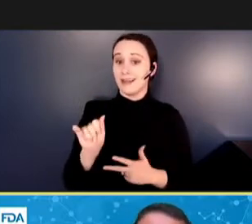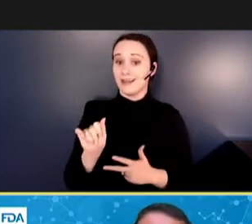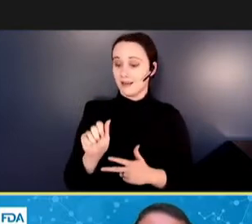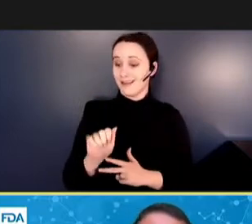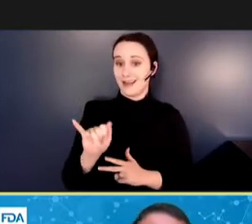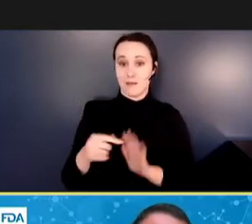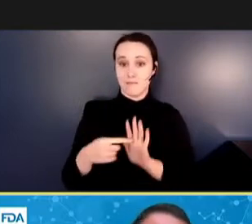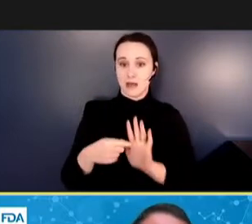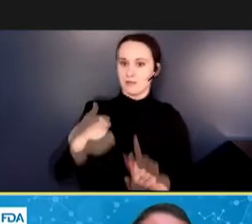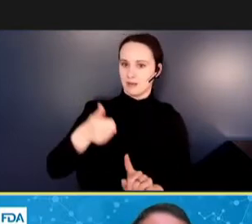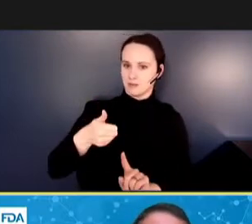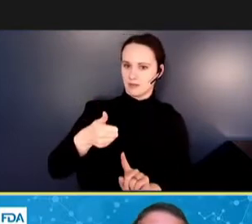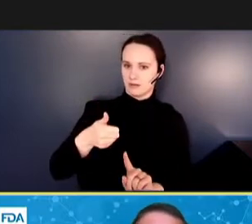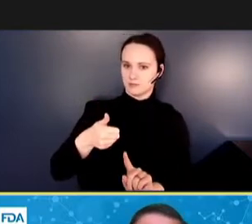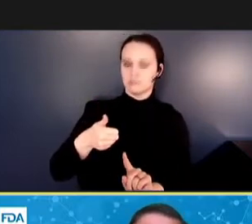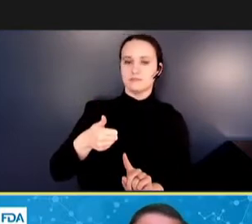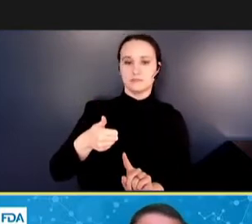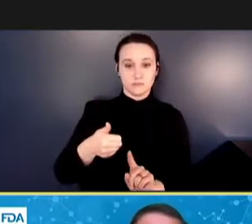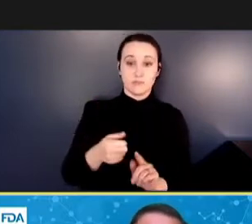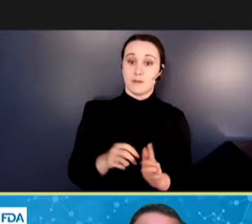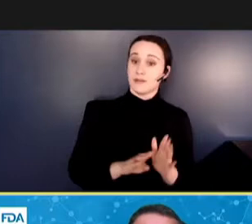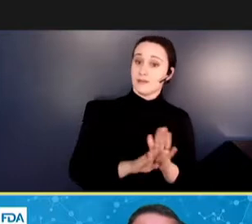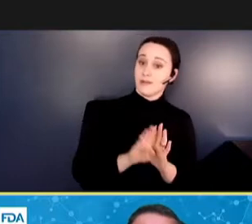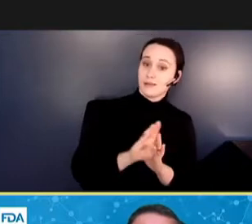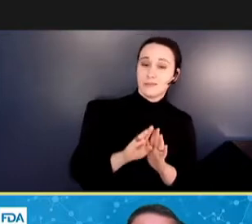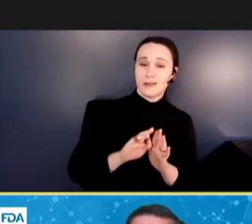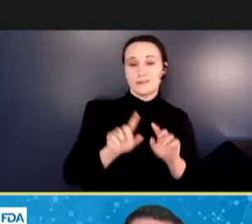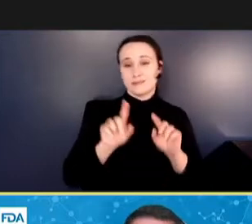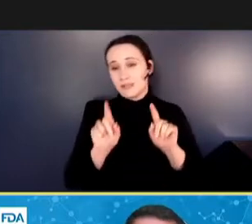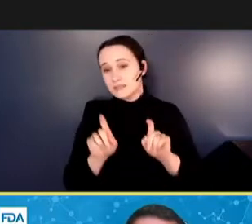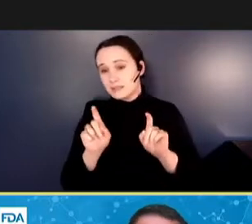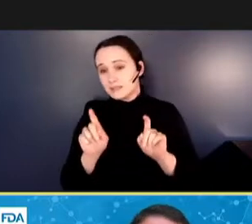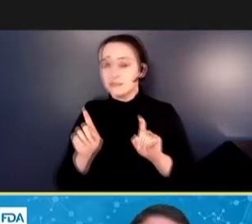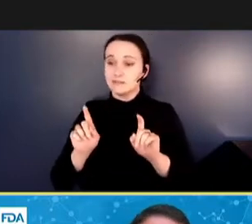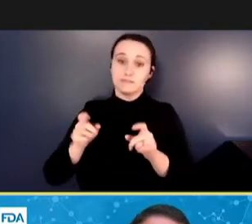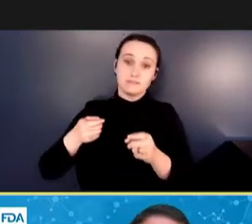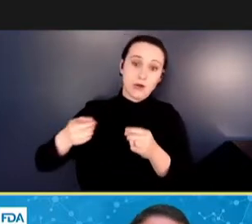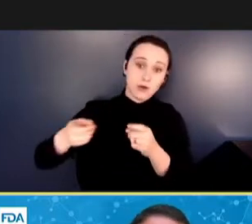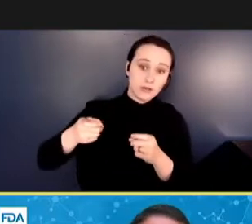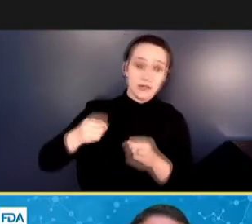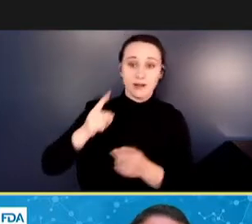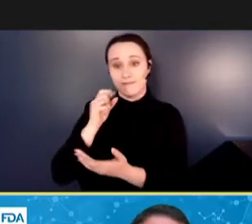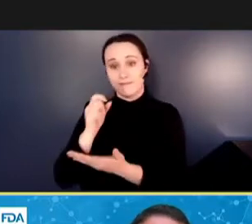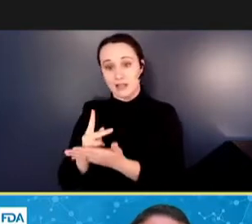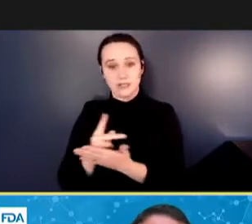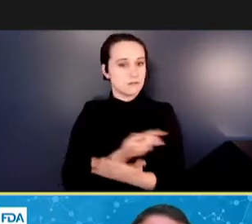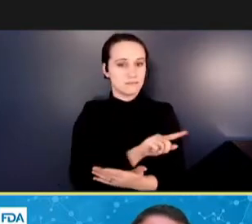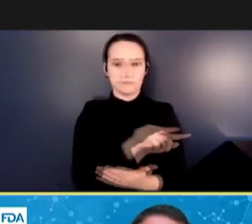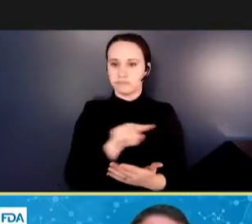from development to performance testing to monitoring and validation.